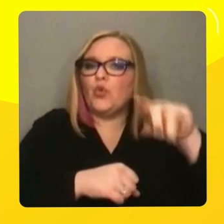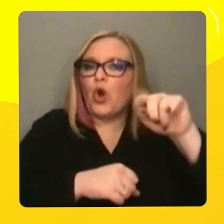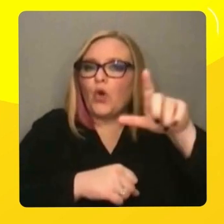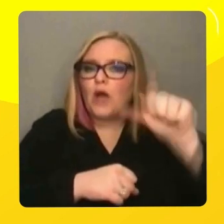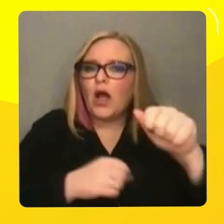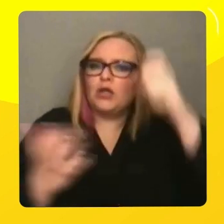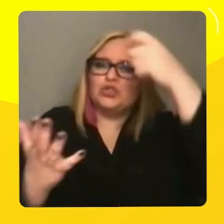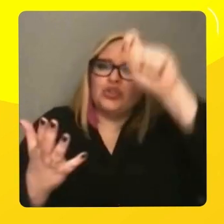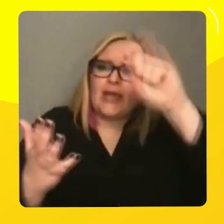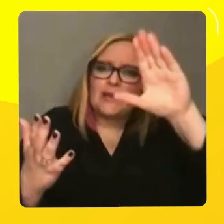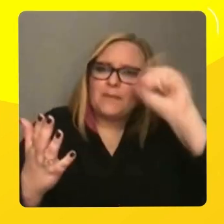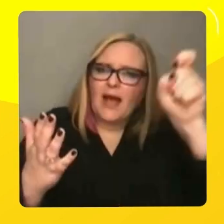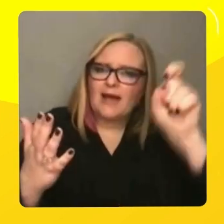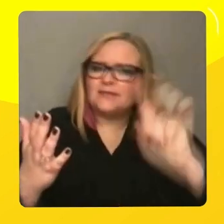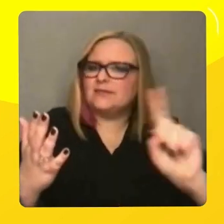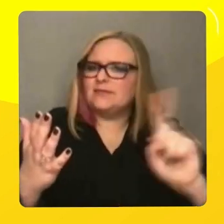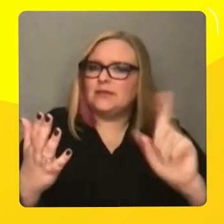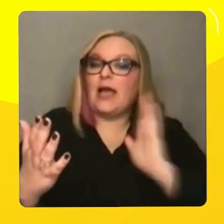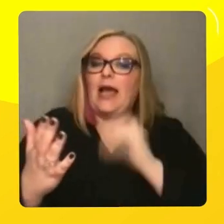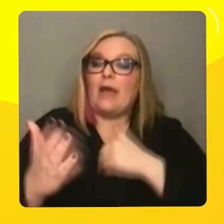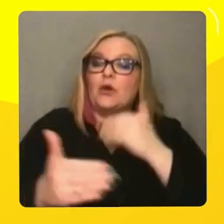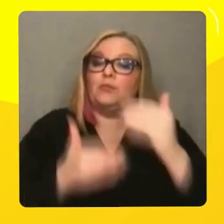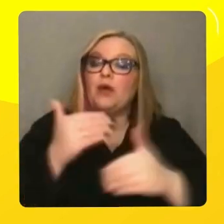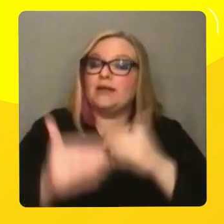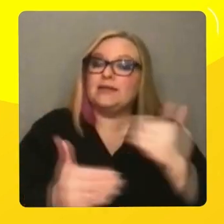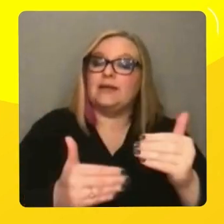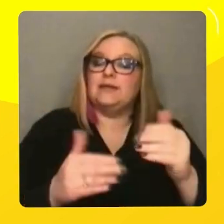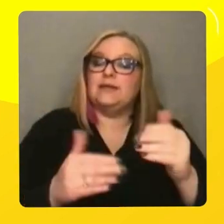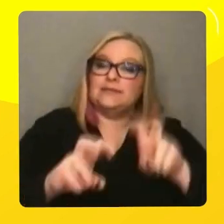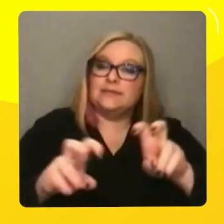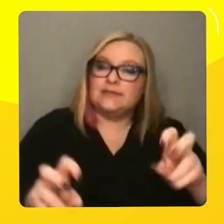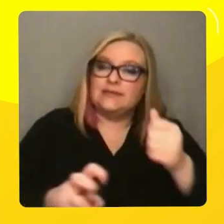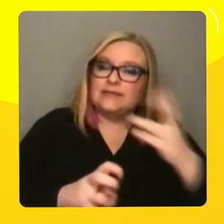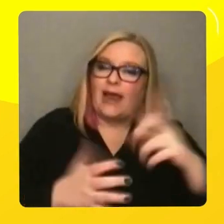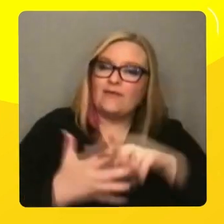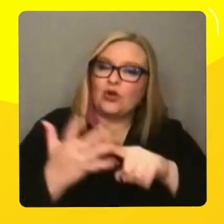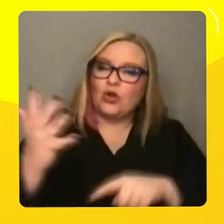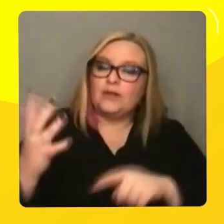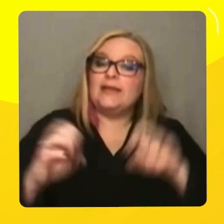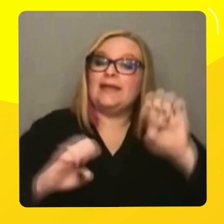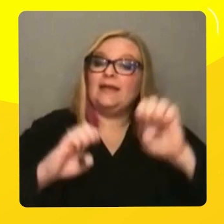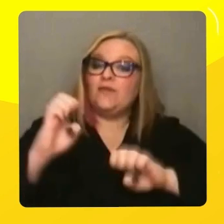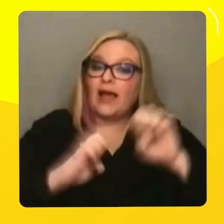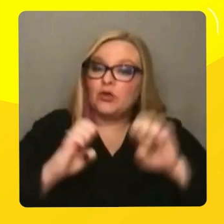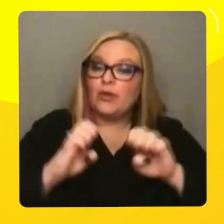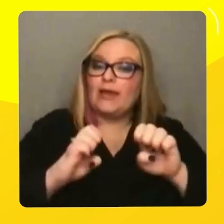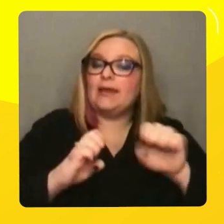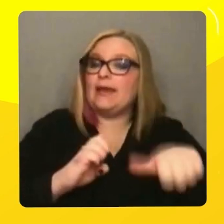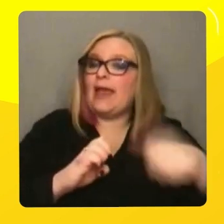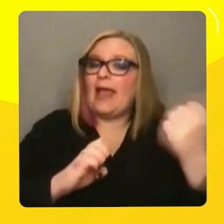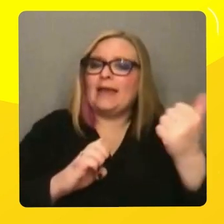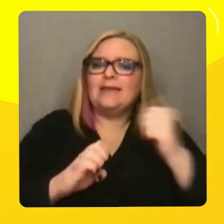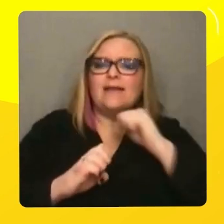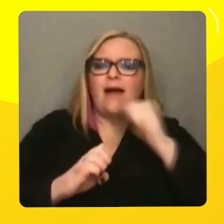Our process examines several factors including evaluating any unexplained variances in pay,